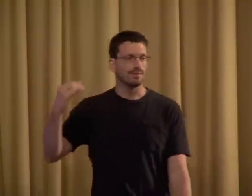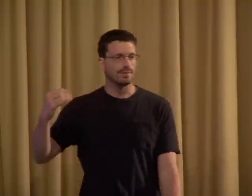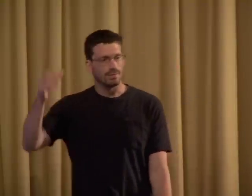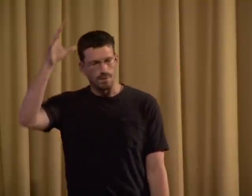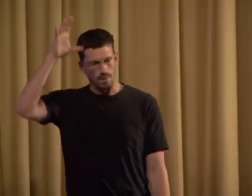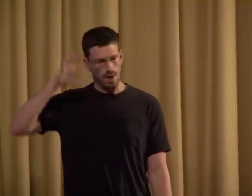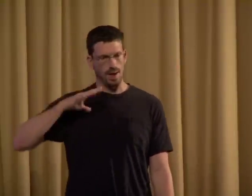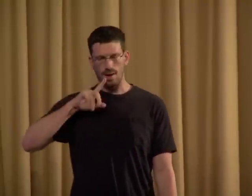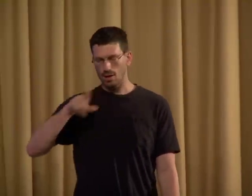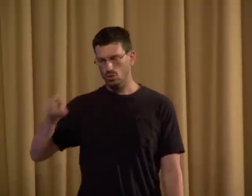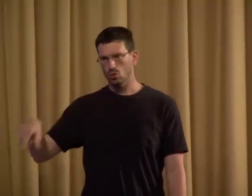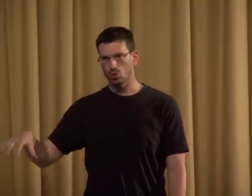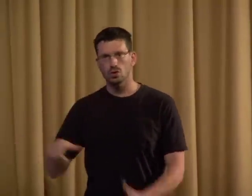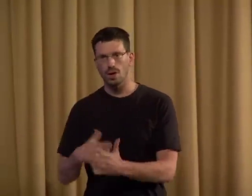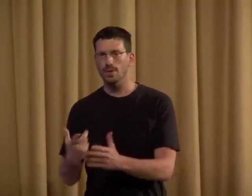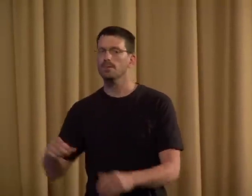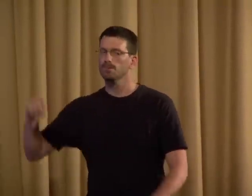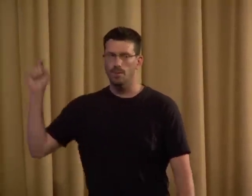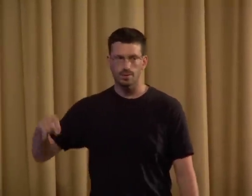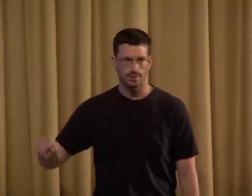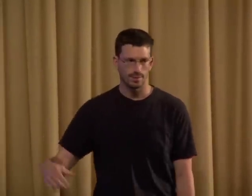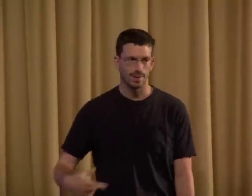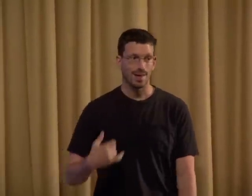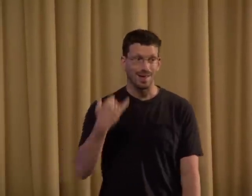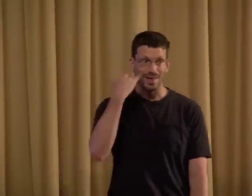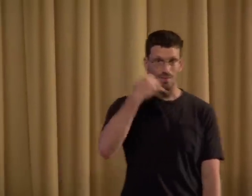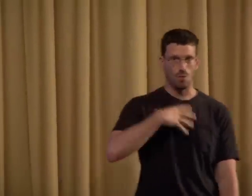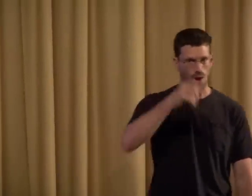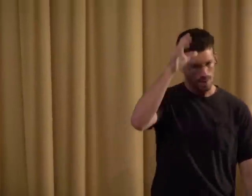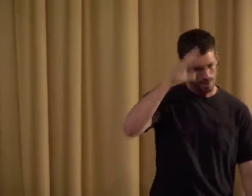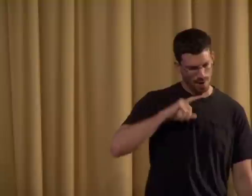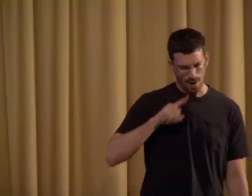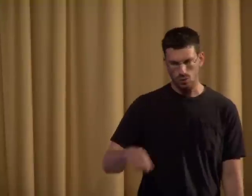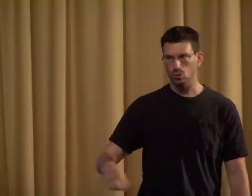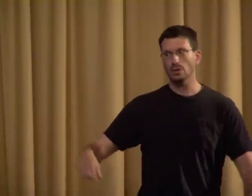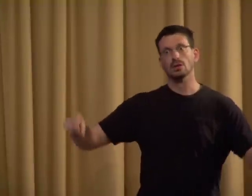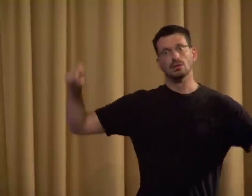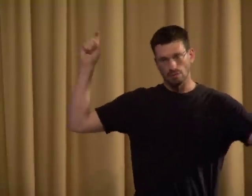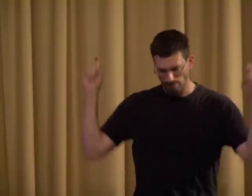The boy looked at me very nervously: "Ok, yes sir." See, in Africa if a man asks you to do something, you must do it. And if a white man asks you...then you really must do it.